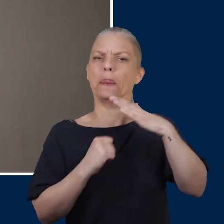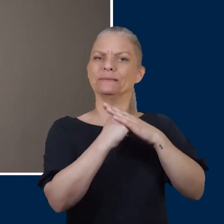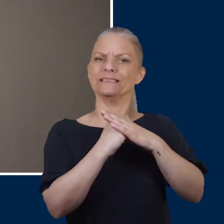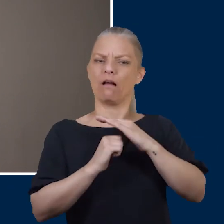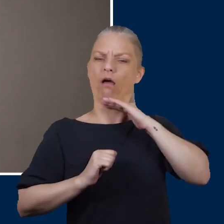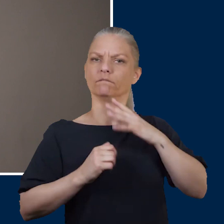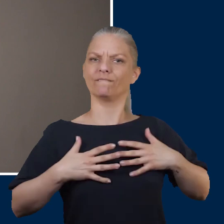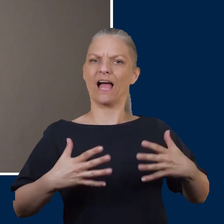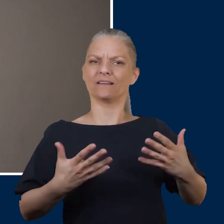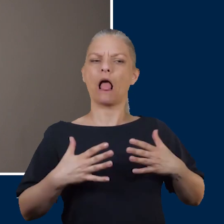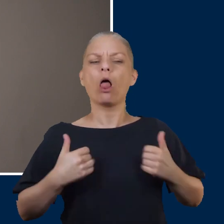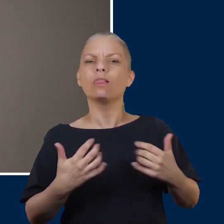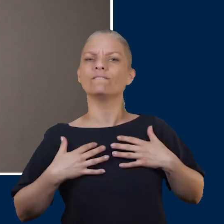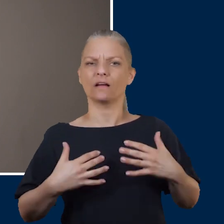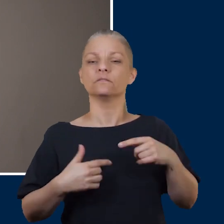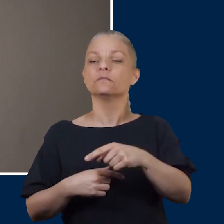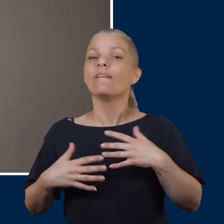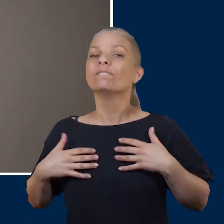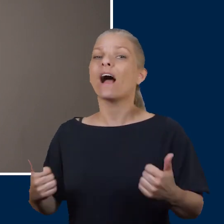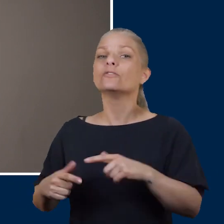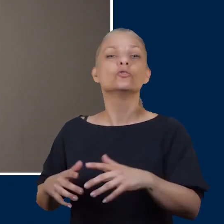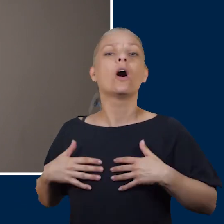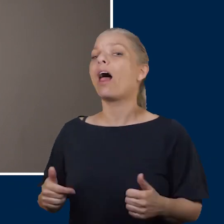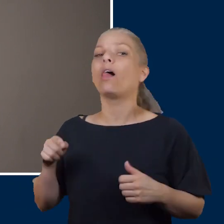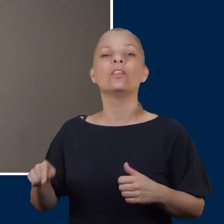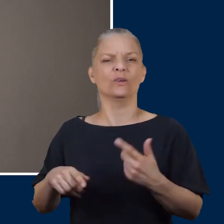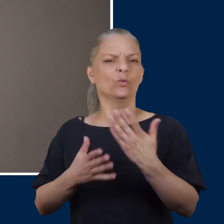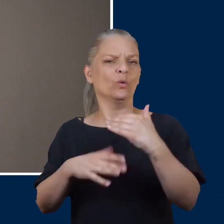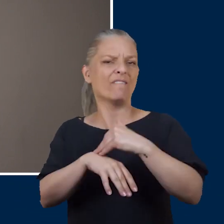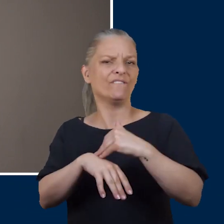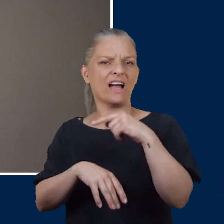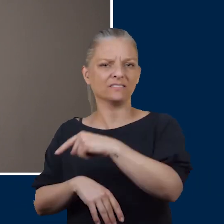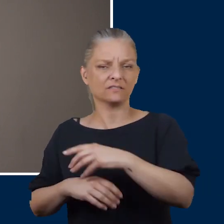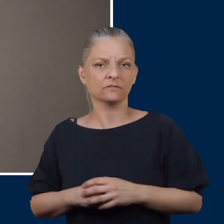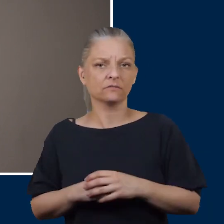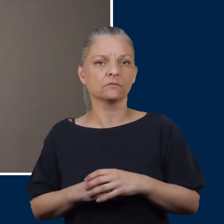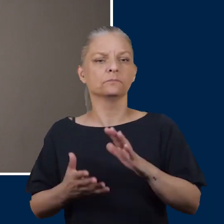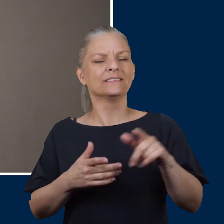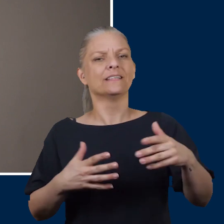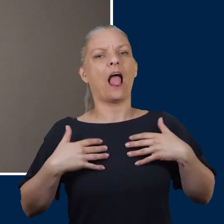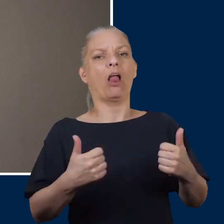Unsaturated fats are a healthier group of fats and we should choose these over saturated kinds.